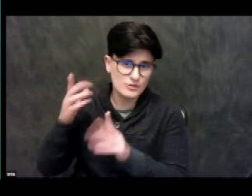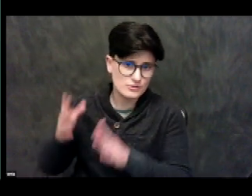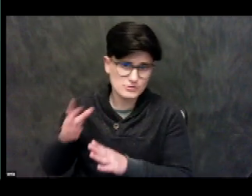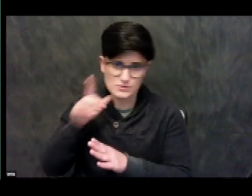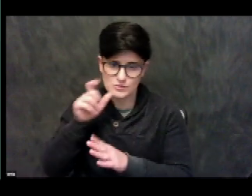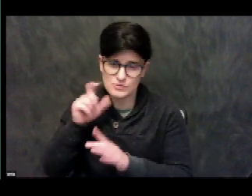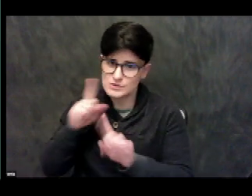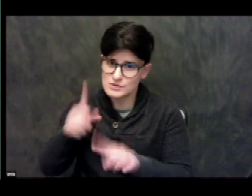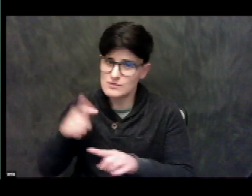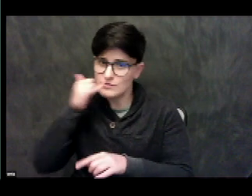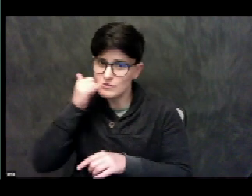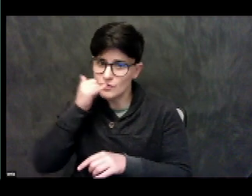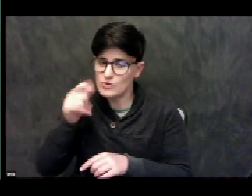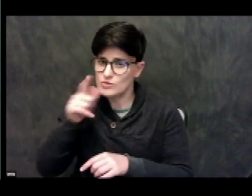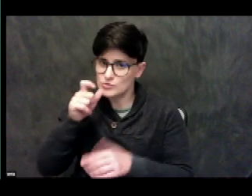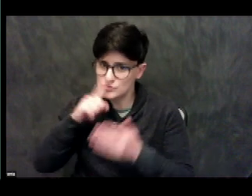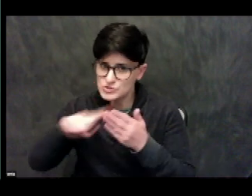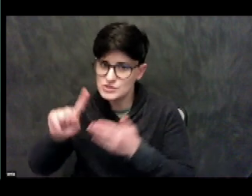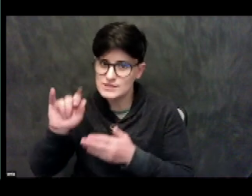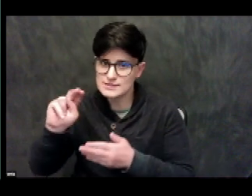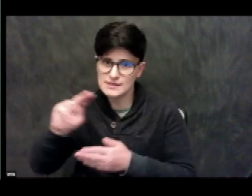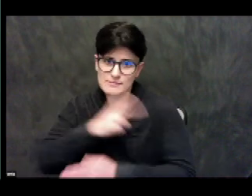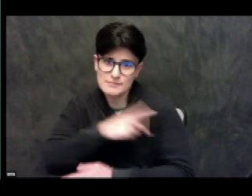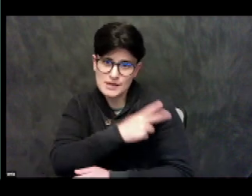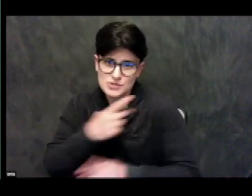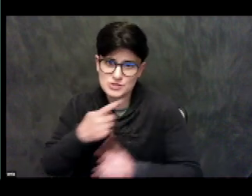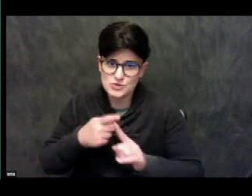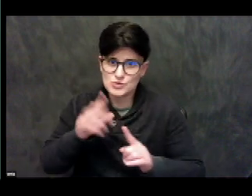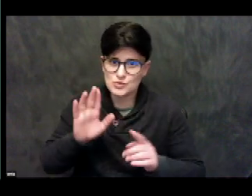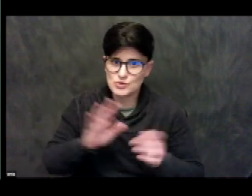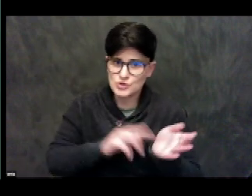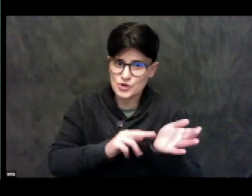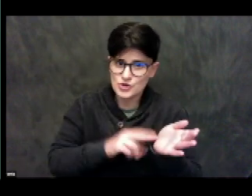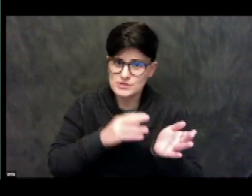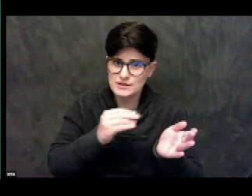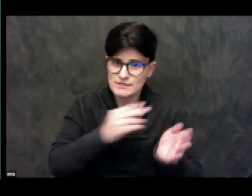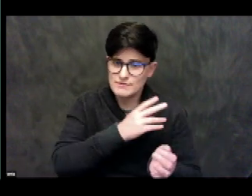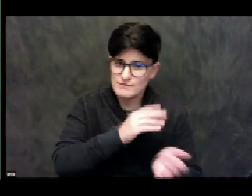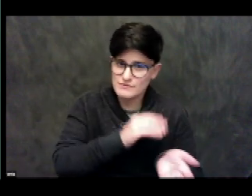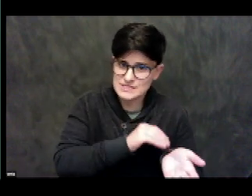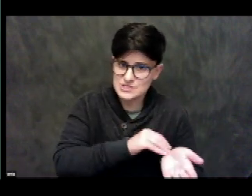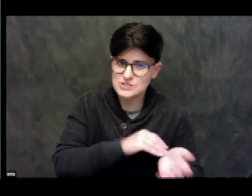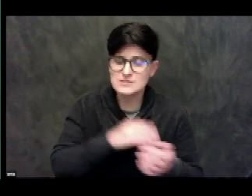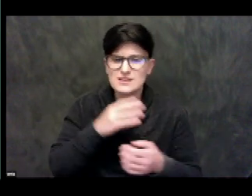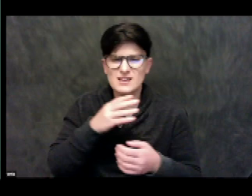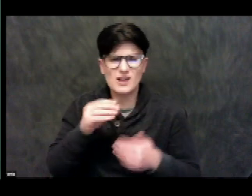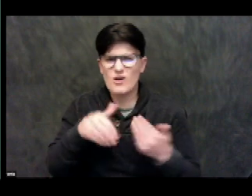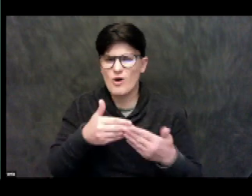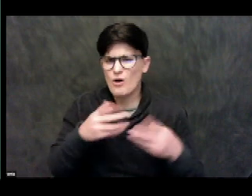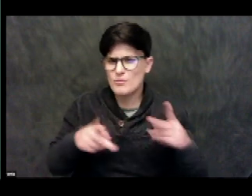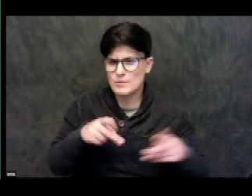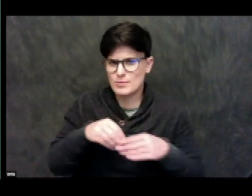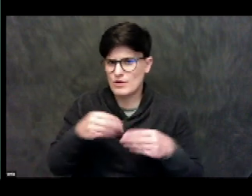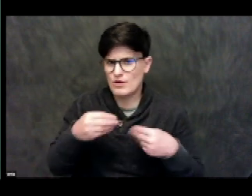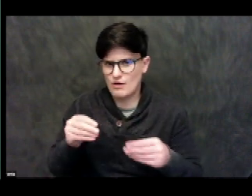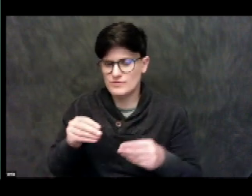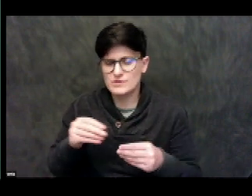into the nurse, and the physicians, and all the people in your office. And then also documentation of the medical record.